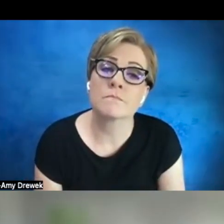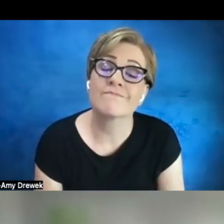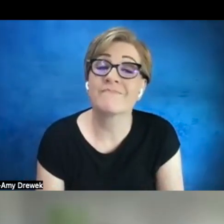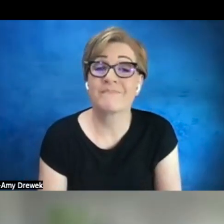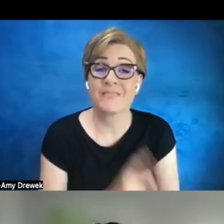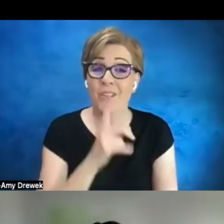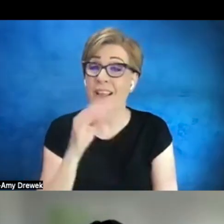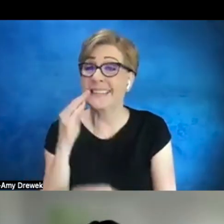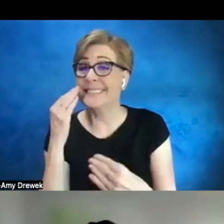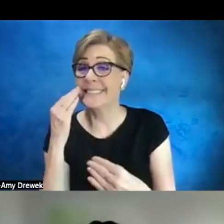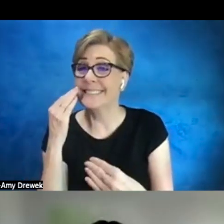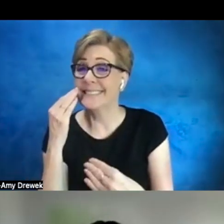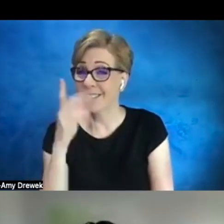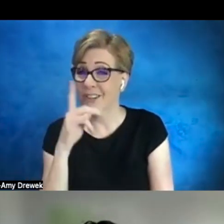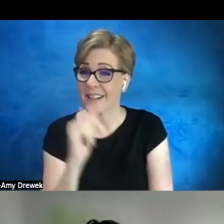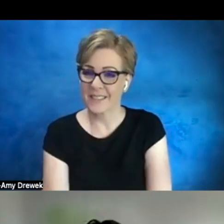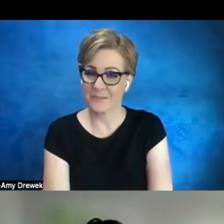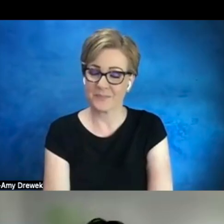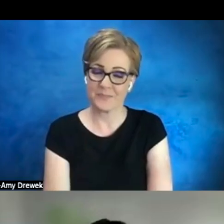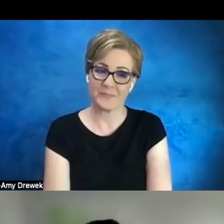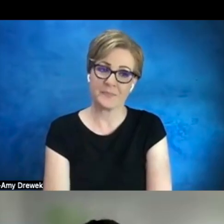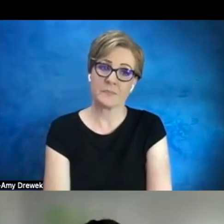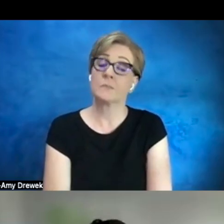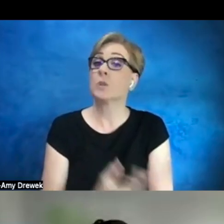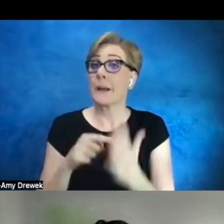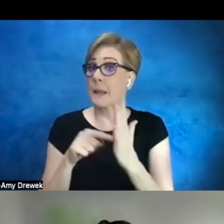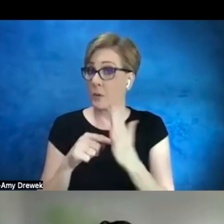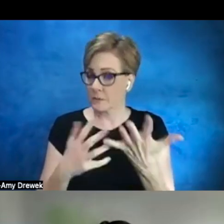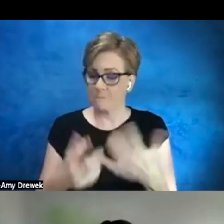So some examples. Example 1 can be a center for